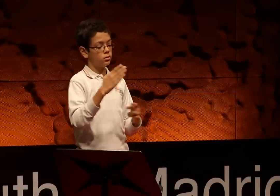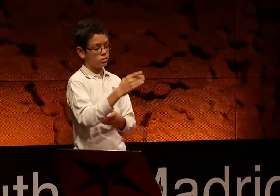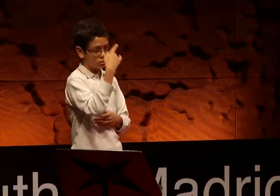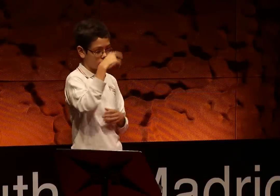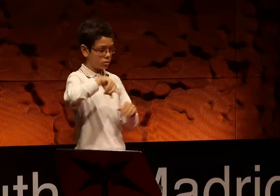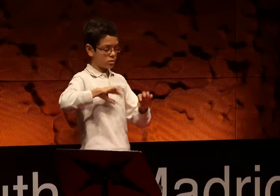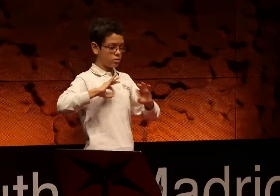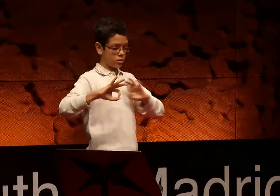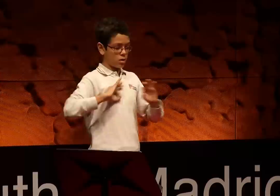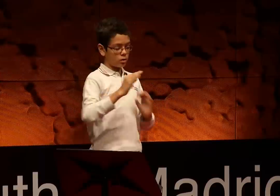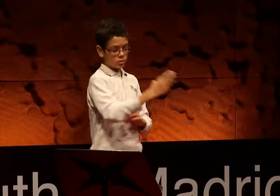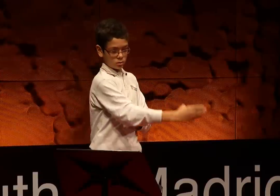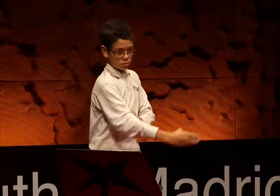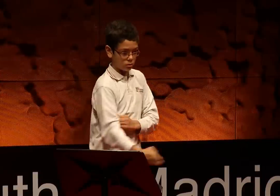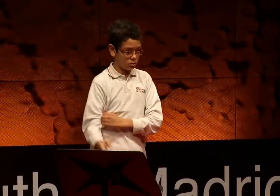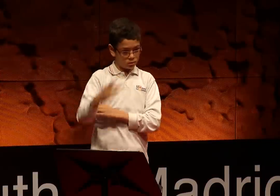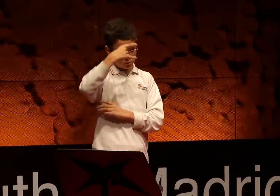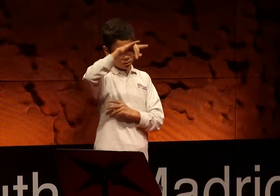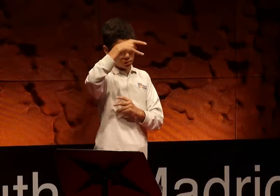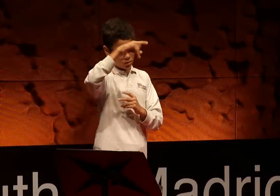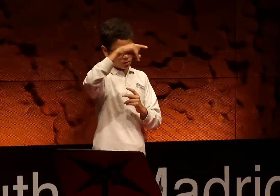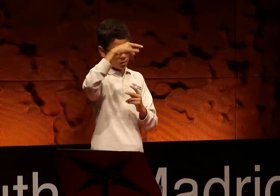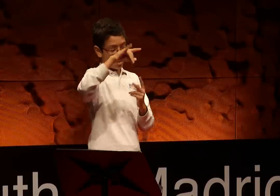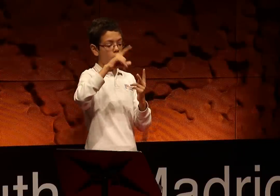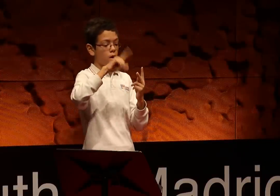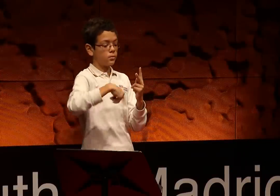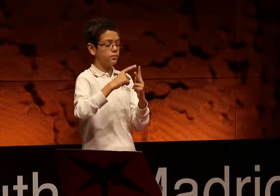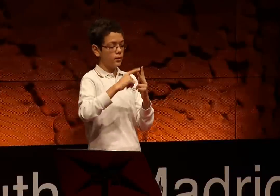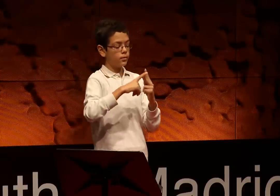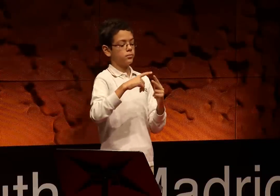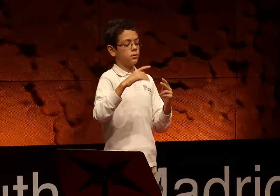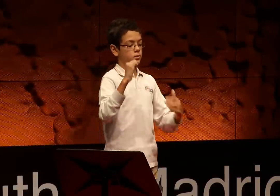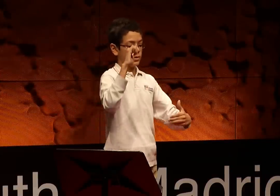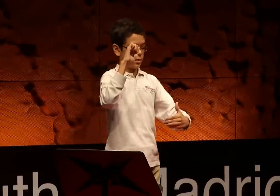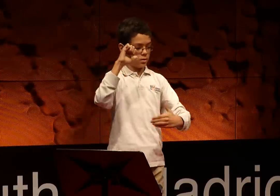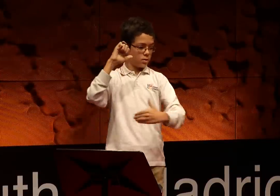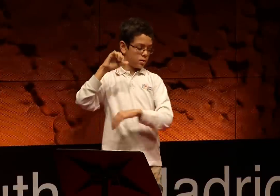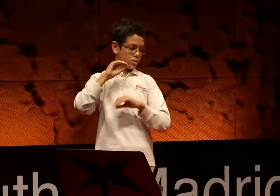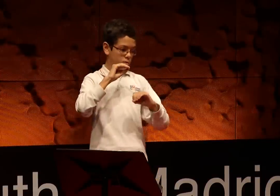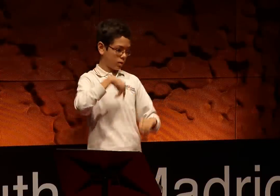We talked about the the potato omelette, the bullfights, and we did a simulation